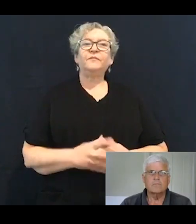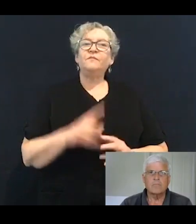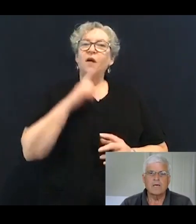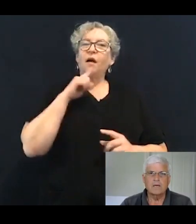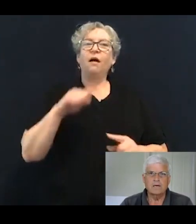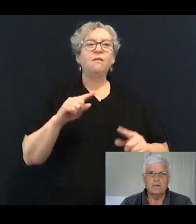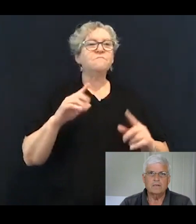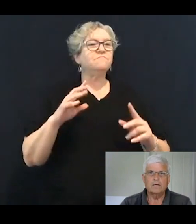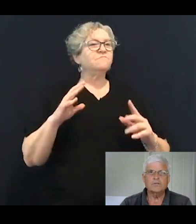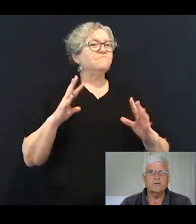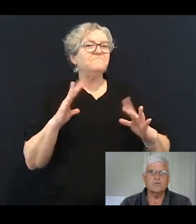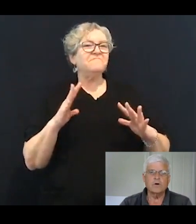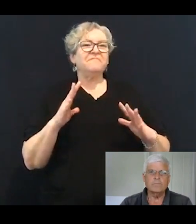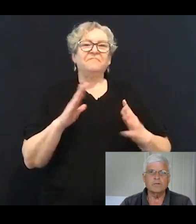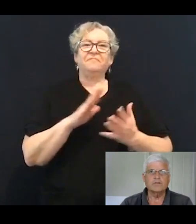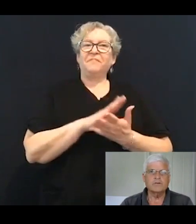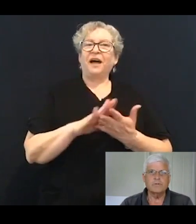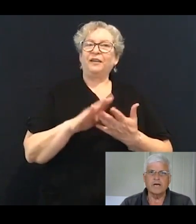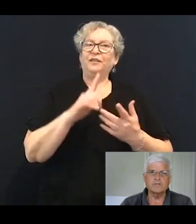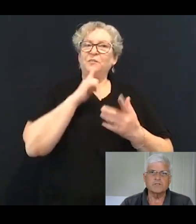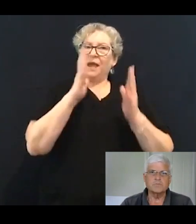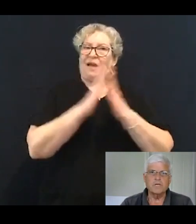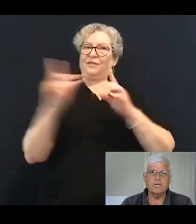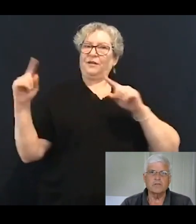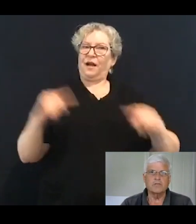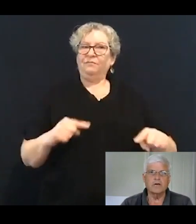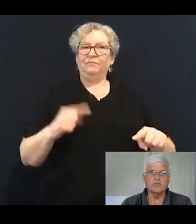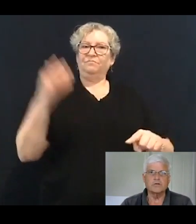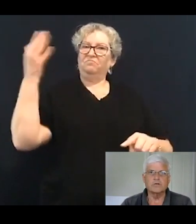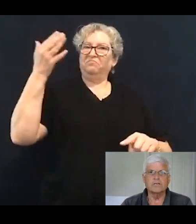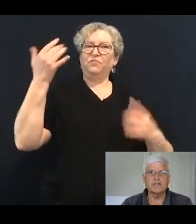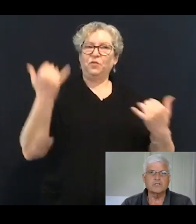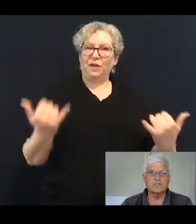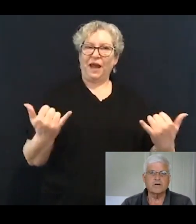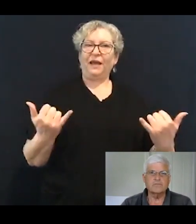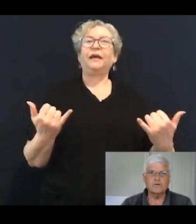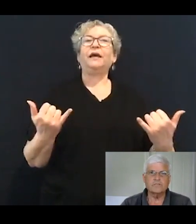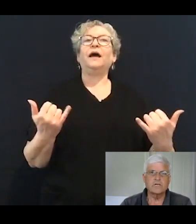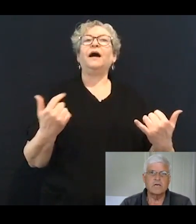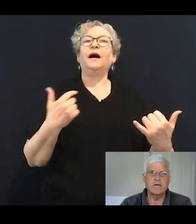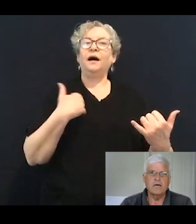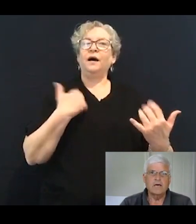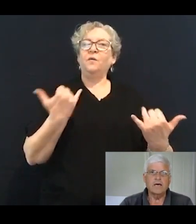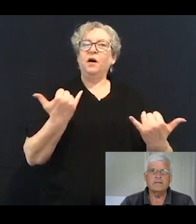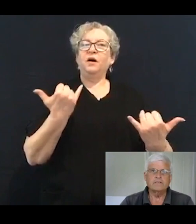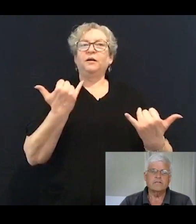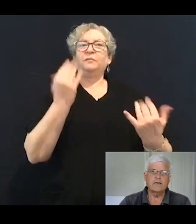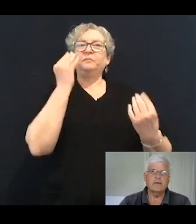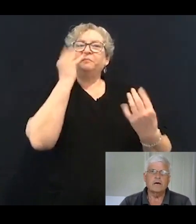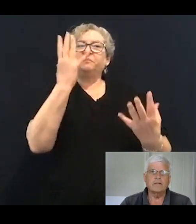It's a great pleasure to be asked to speak at the Usher Connections Conference. And today I'd like to tell you about work